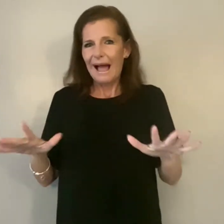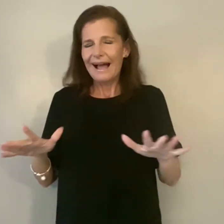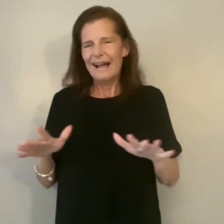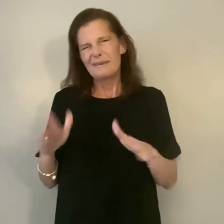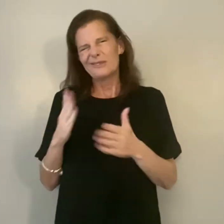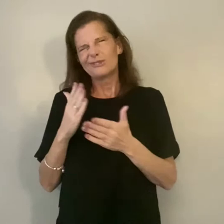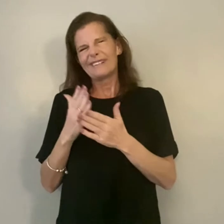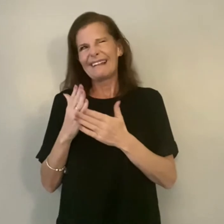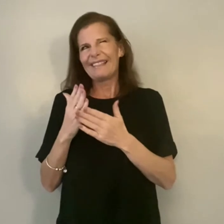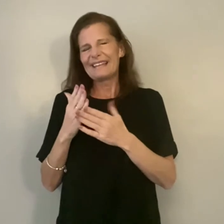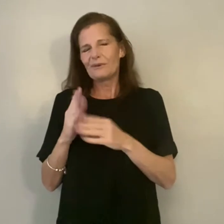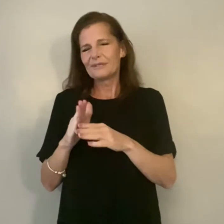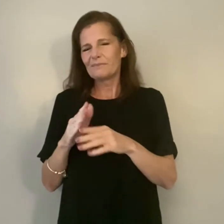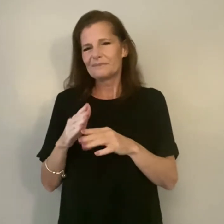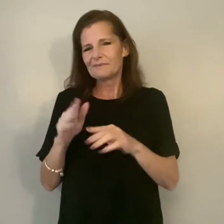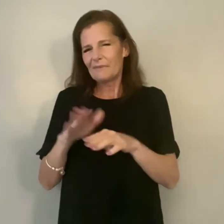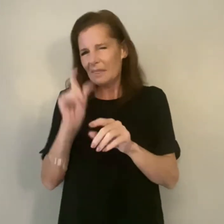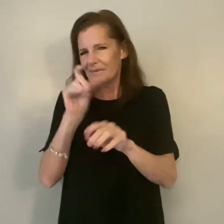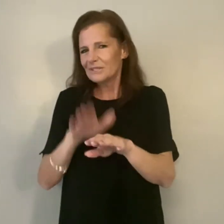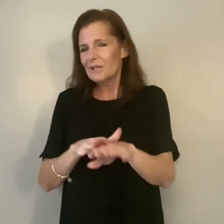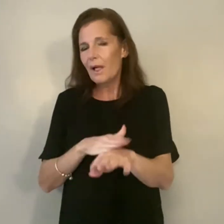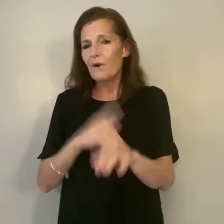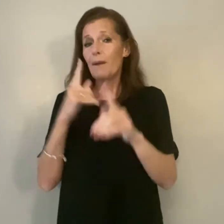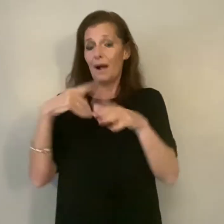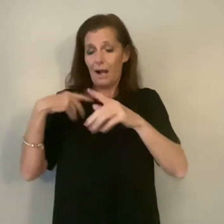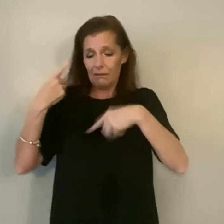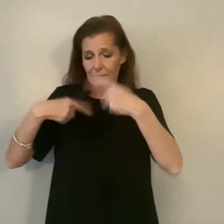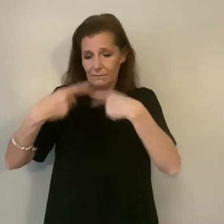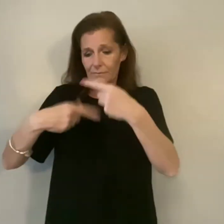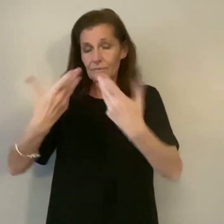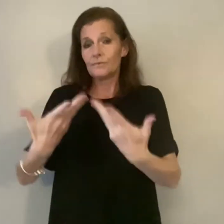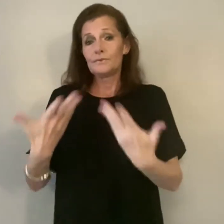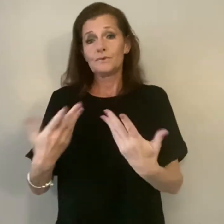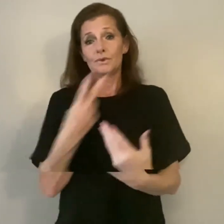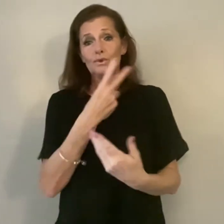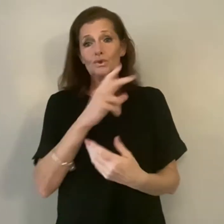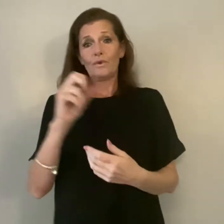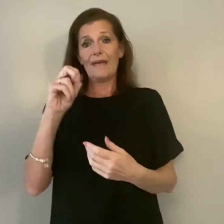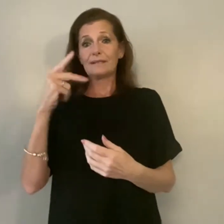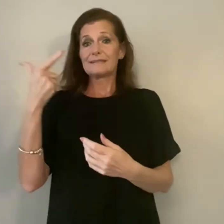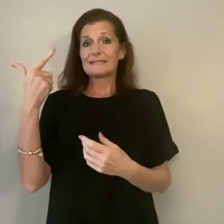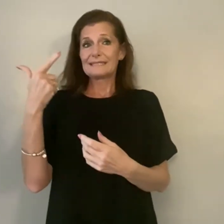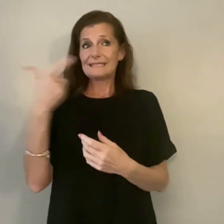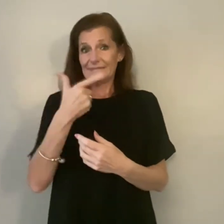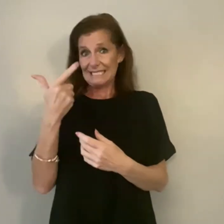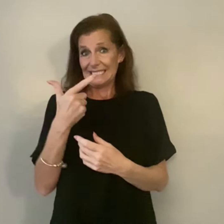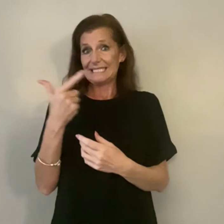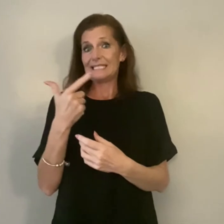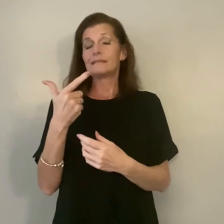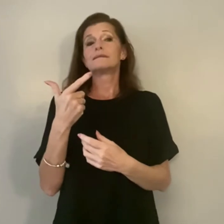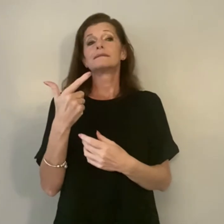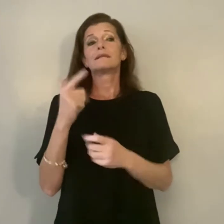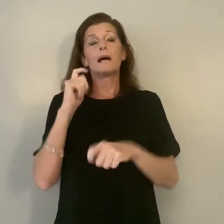although in reality, it probably wasn't... So fast forward to 2017,